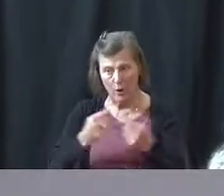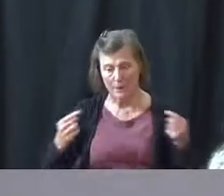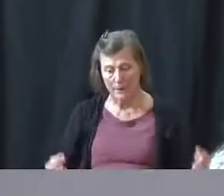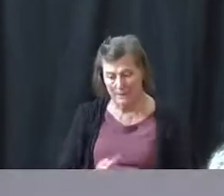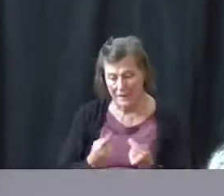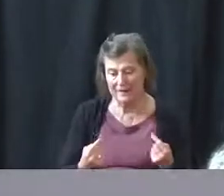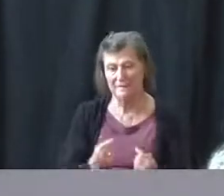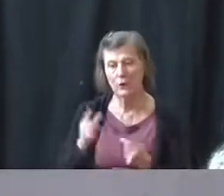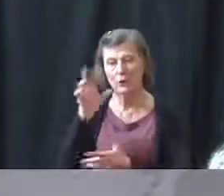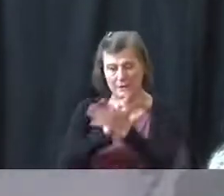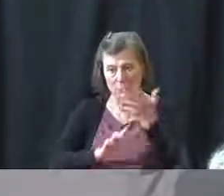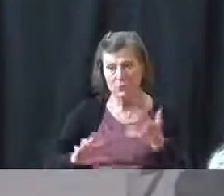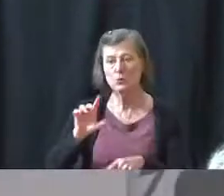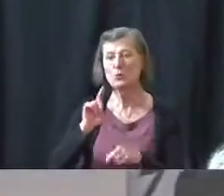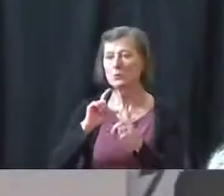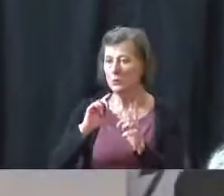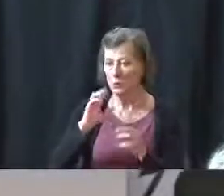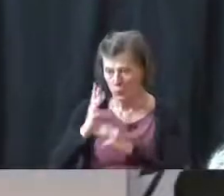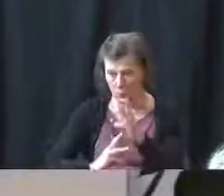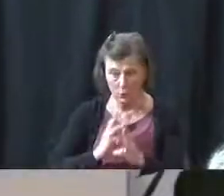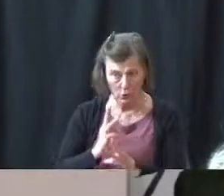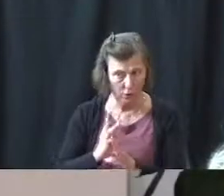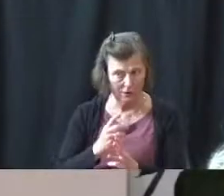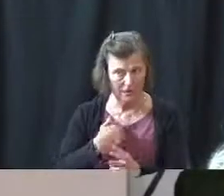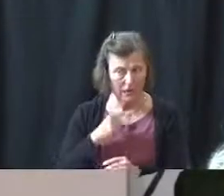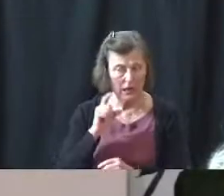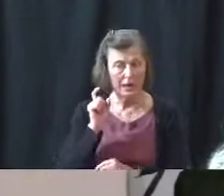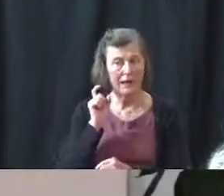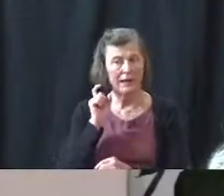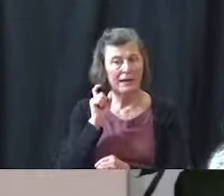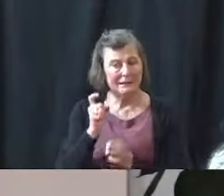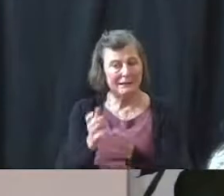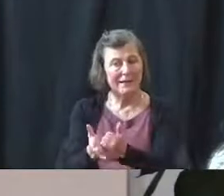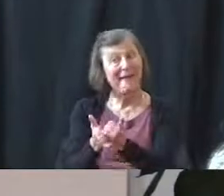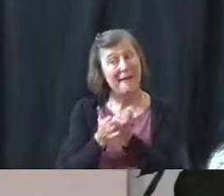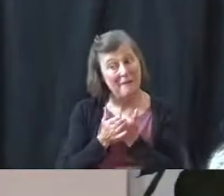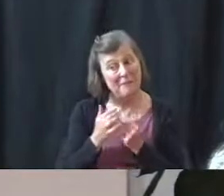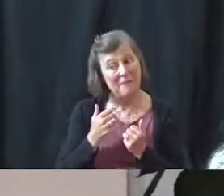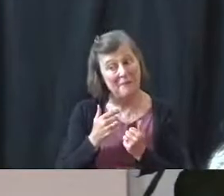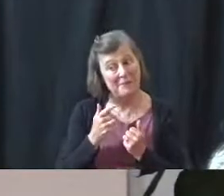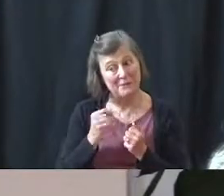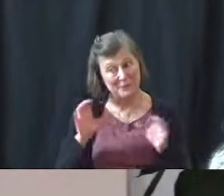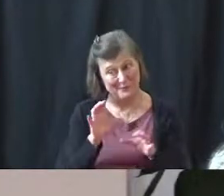And, I need all the help I can get in doing so.